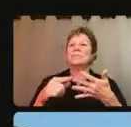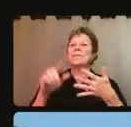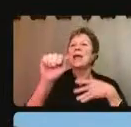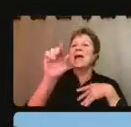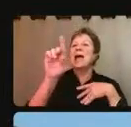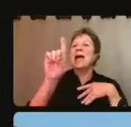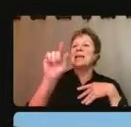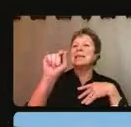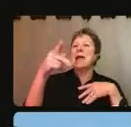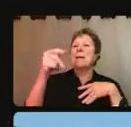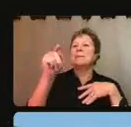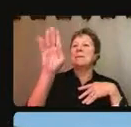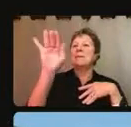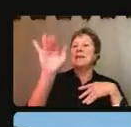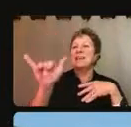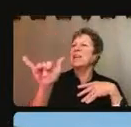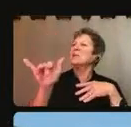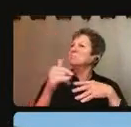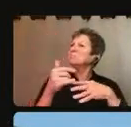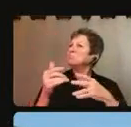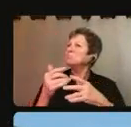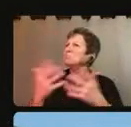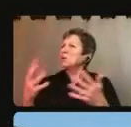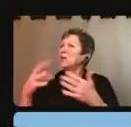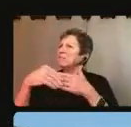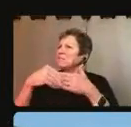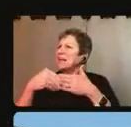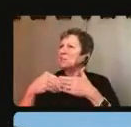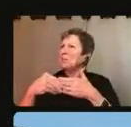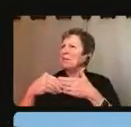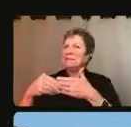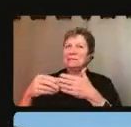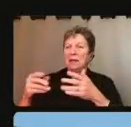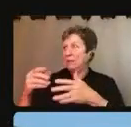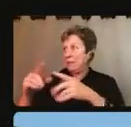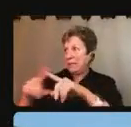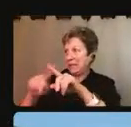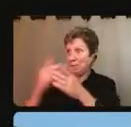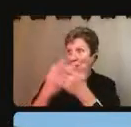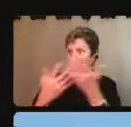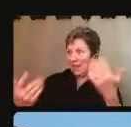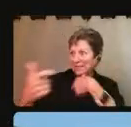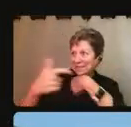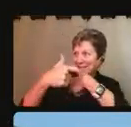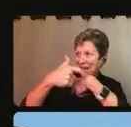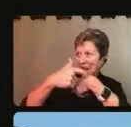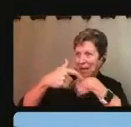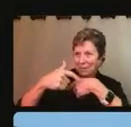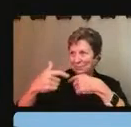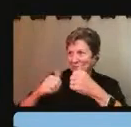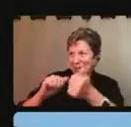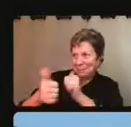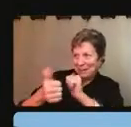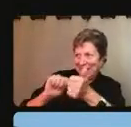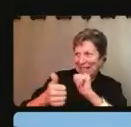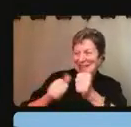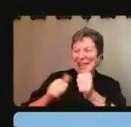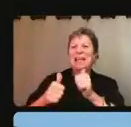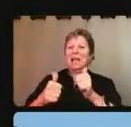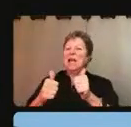KNOW THAT I CAN BE COUNTED ON TO FOLLOW THROUGH ADAPTABILITY.